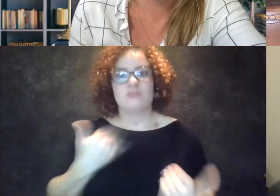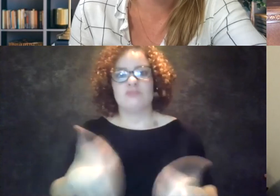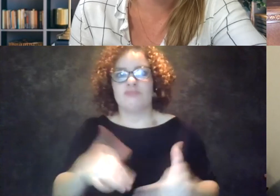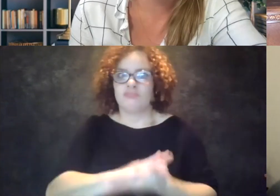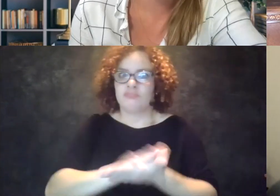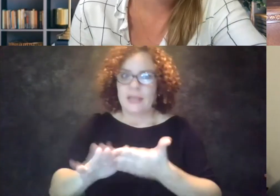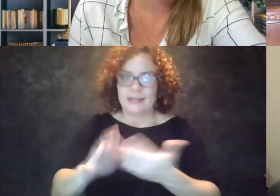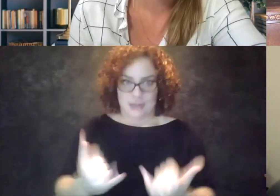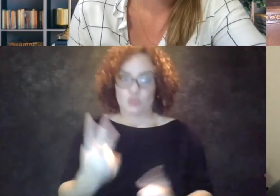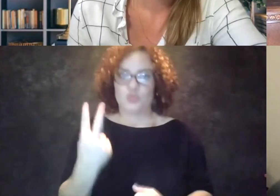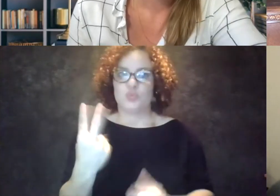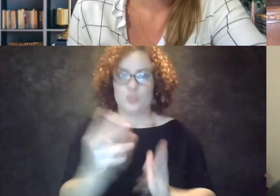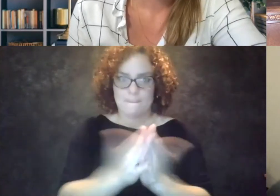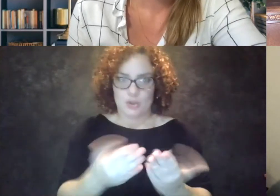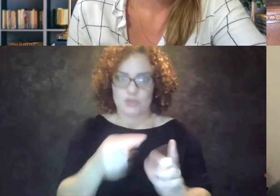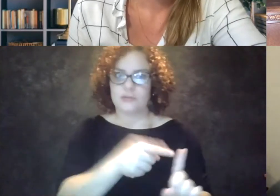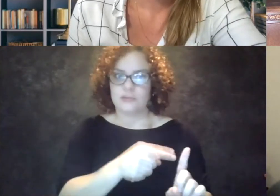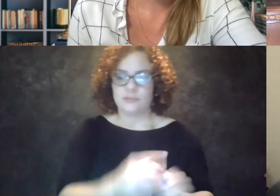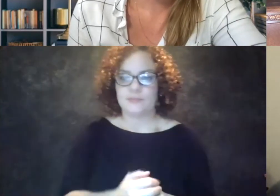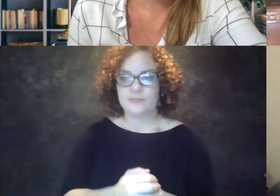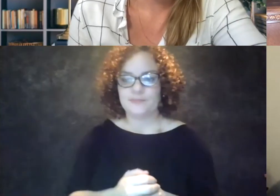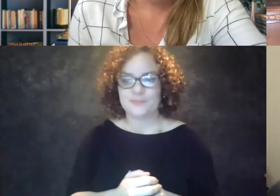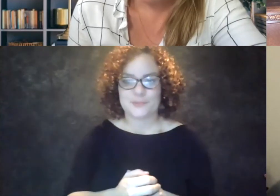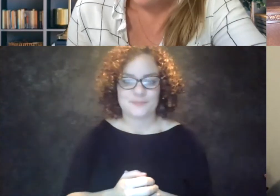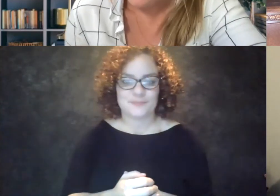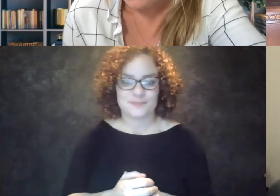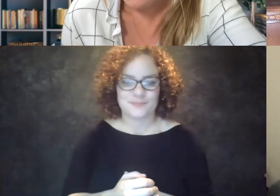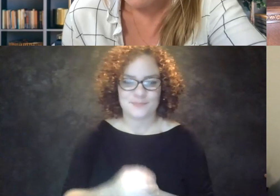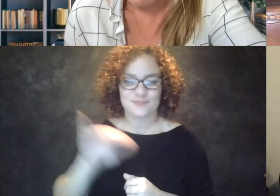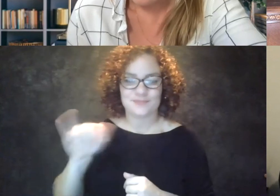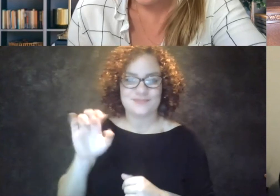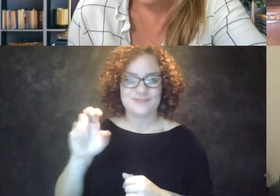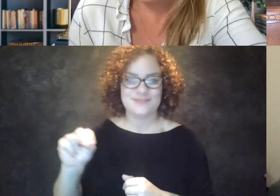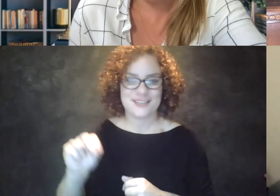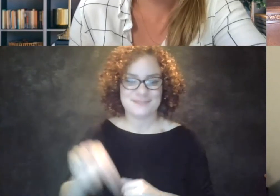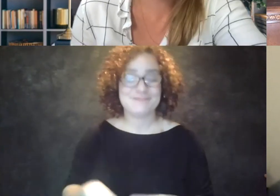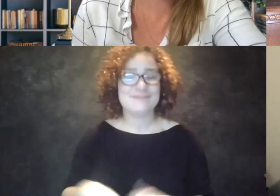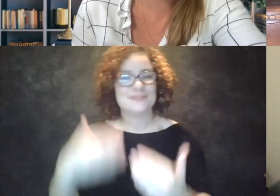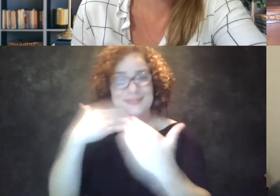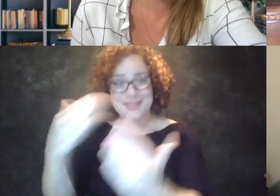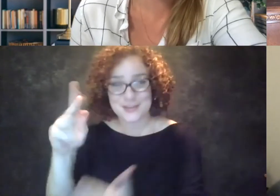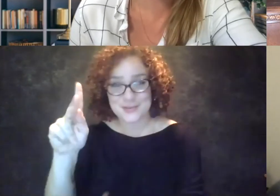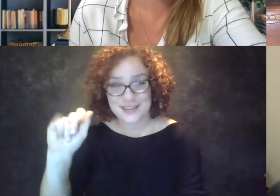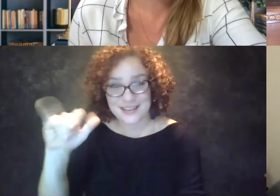has two of them. Jen Gettelman: Alright well thank you, Kayla, and thank you, Julie, for sharing all of this